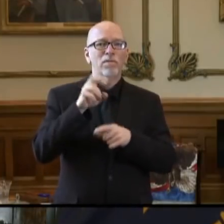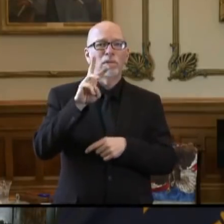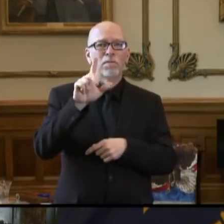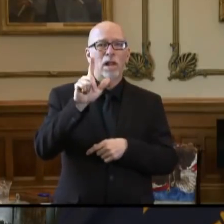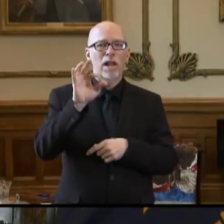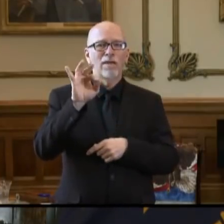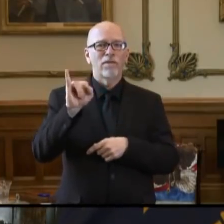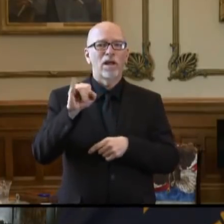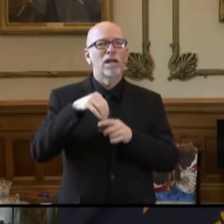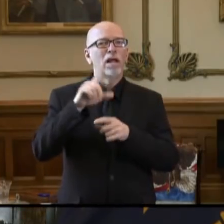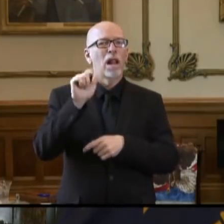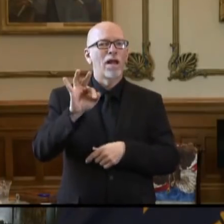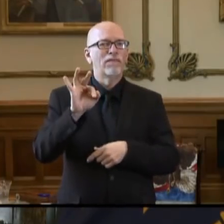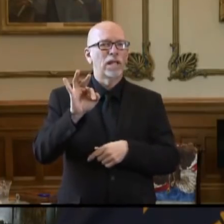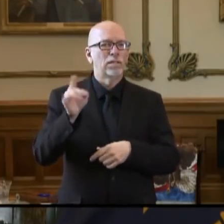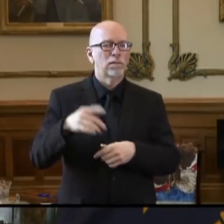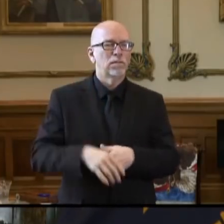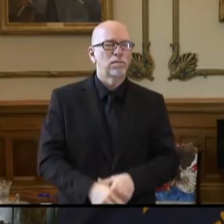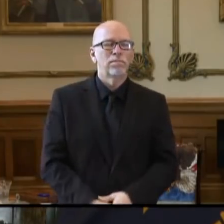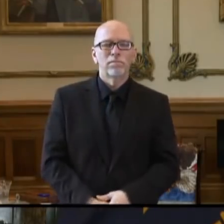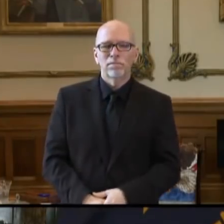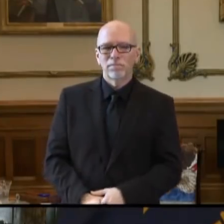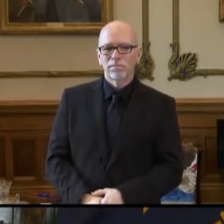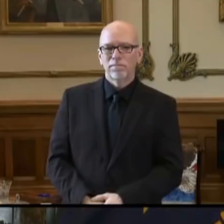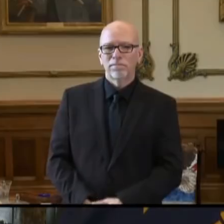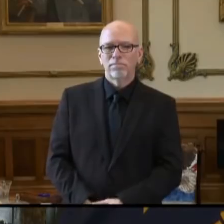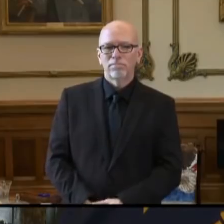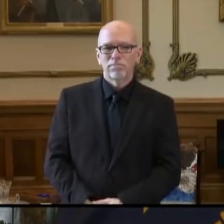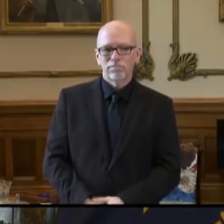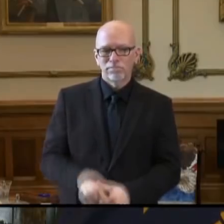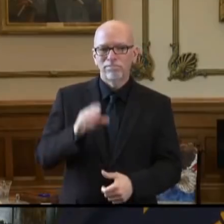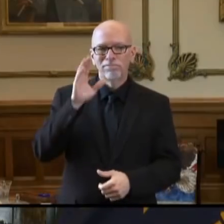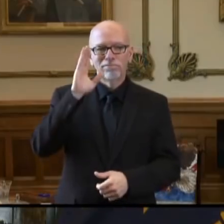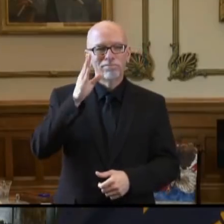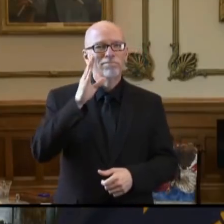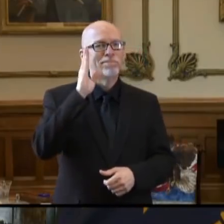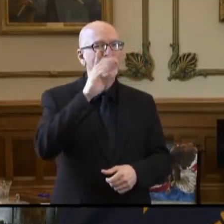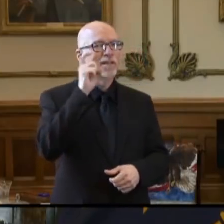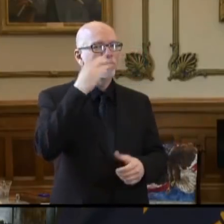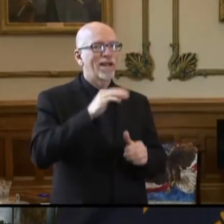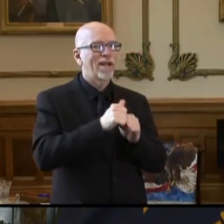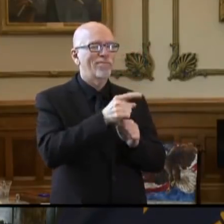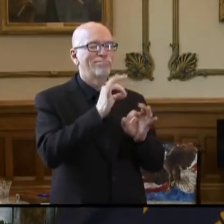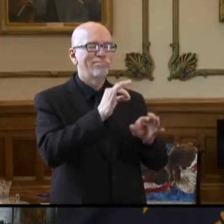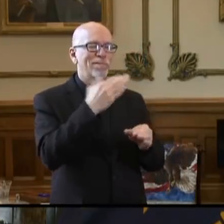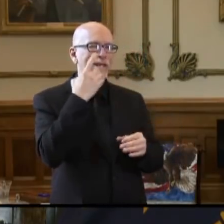THERE. OUR LAST QUESTION COMES FROM JEFF SMITH AT W. ALIBI AND